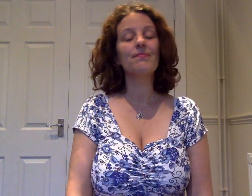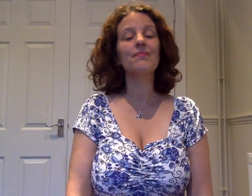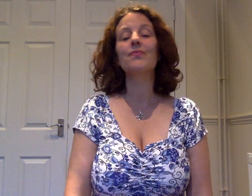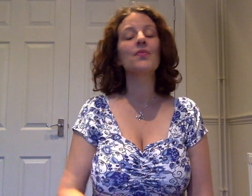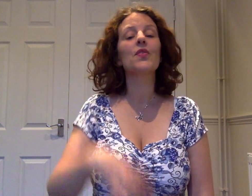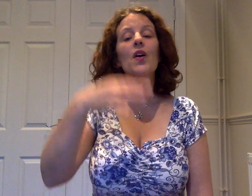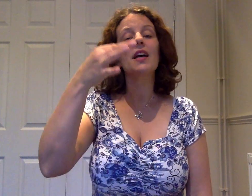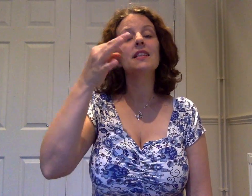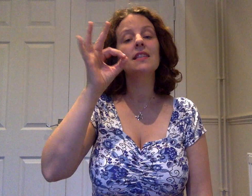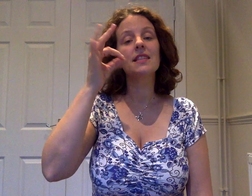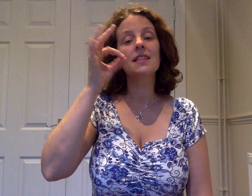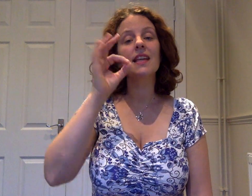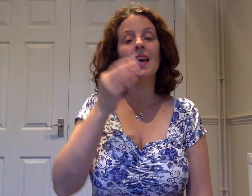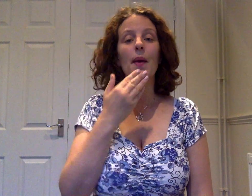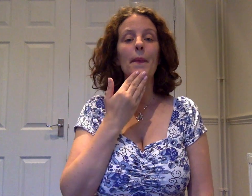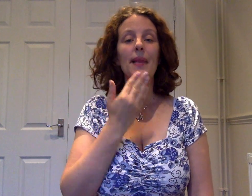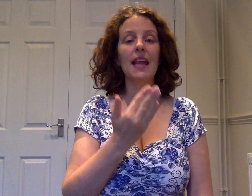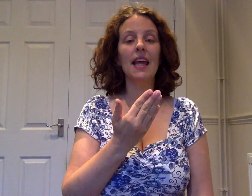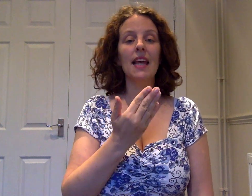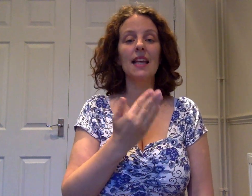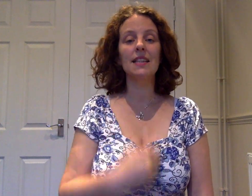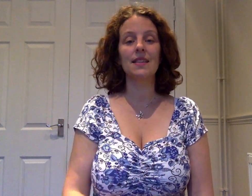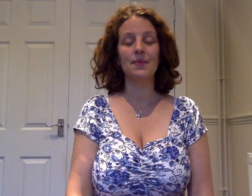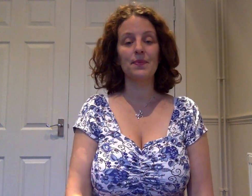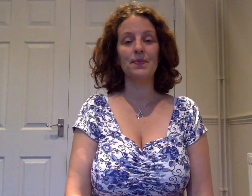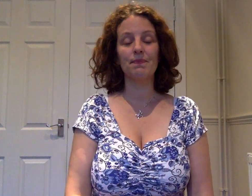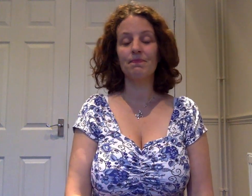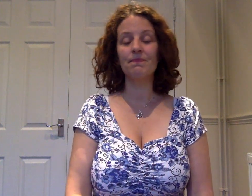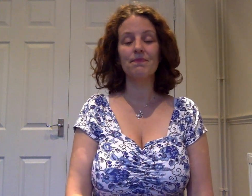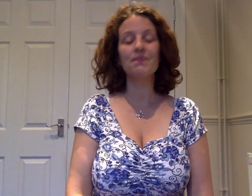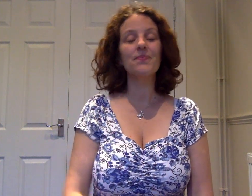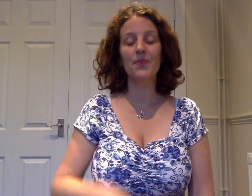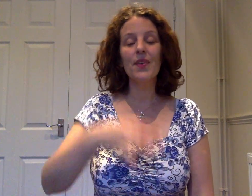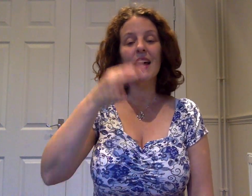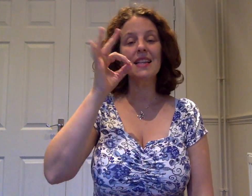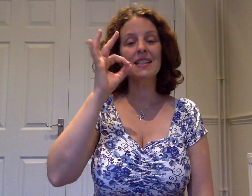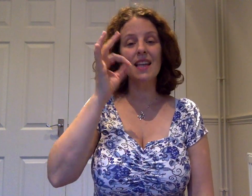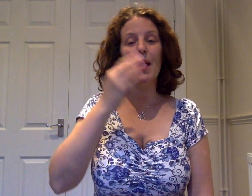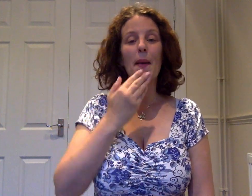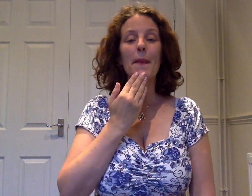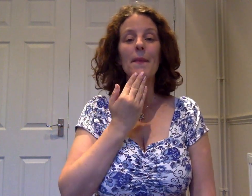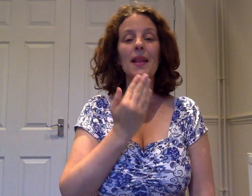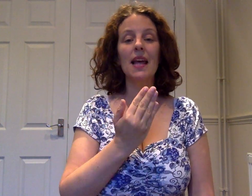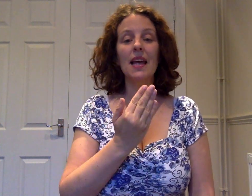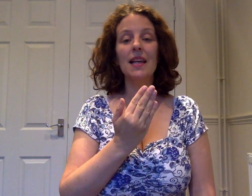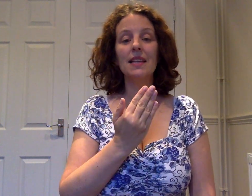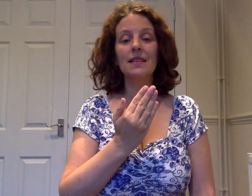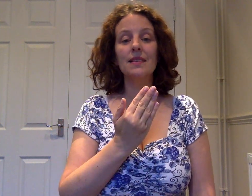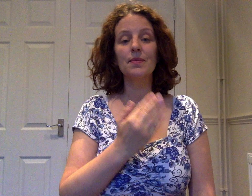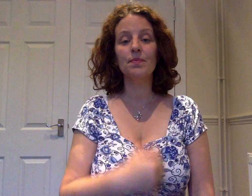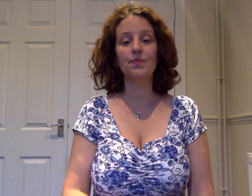No, tea please.